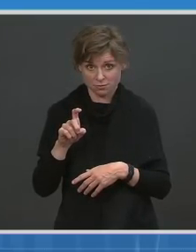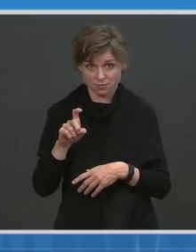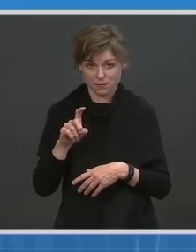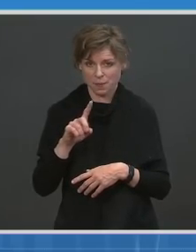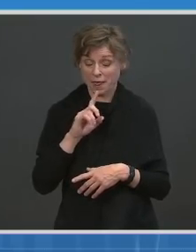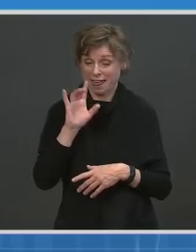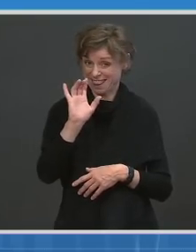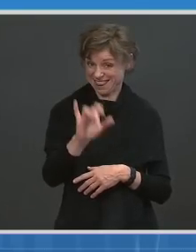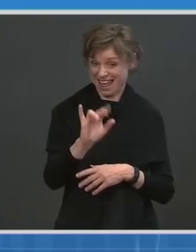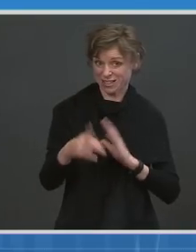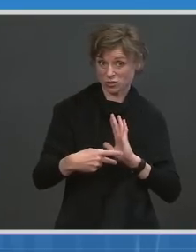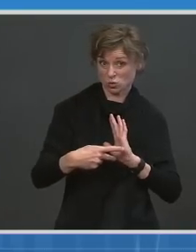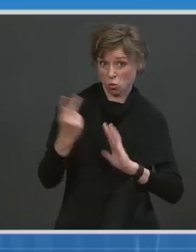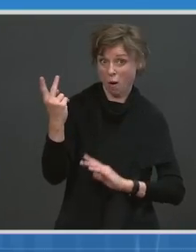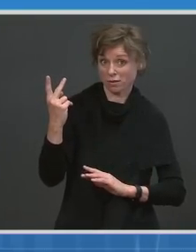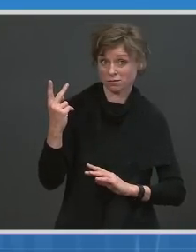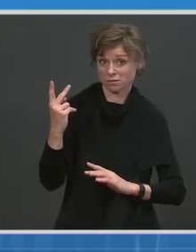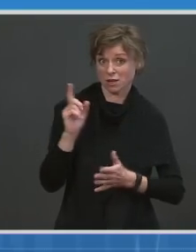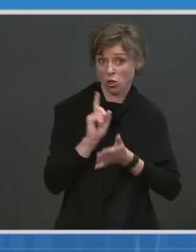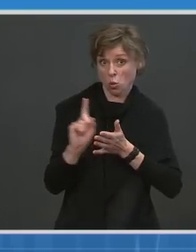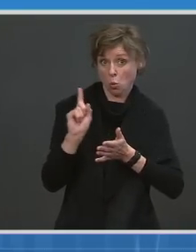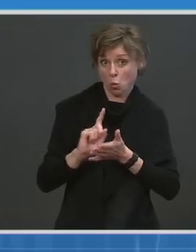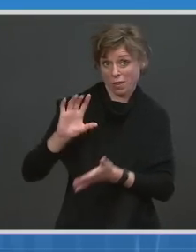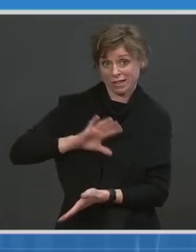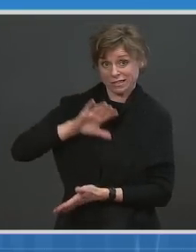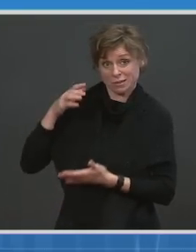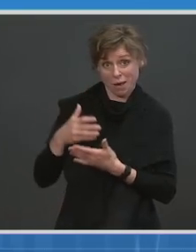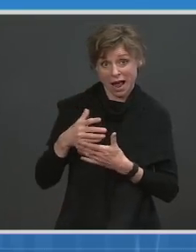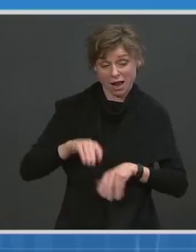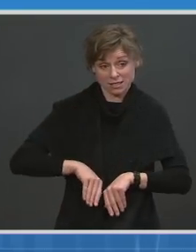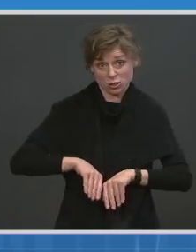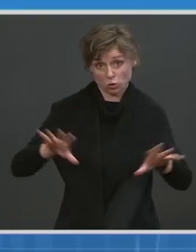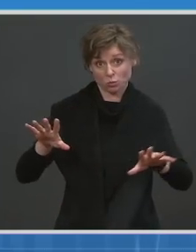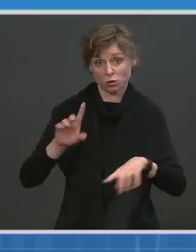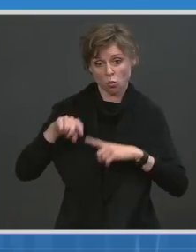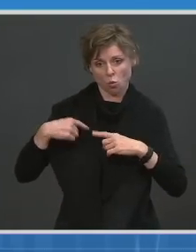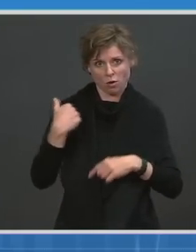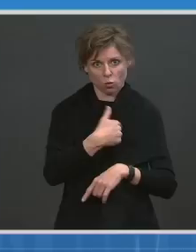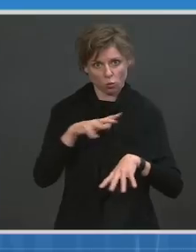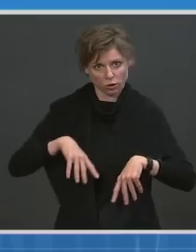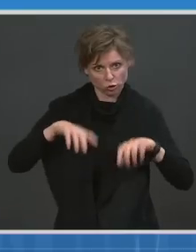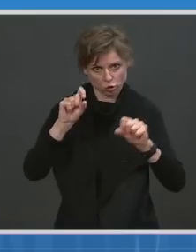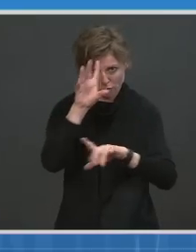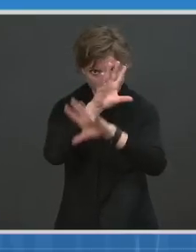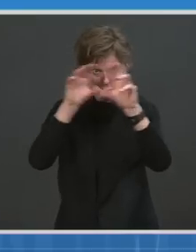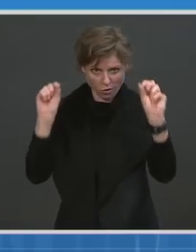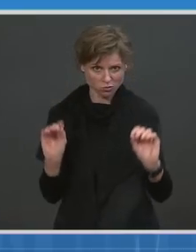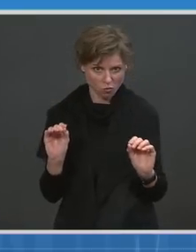the weekly supply that was being distributed when we took office. On vaccinators in the field,